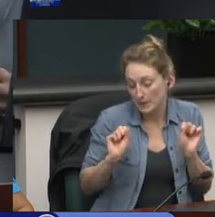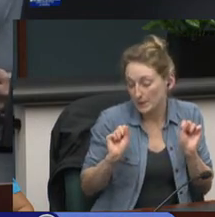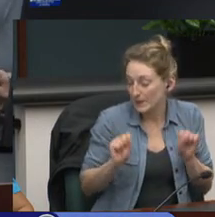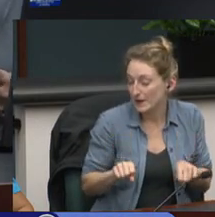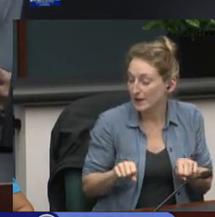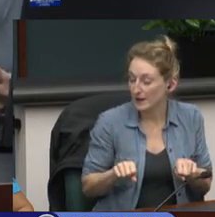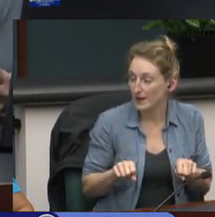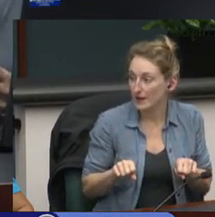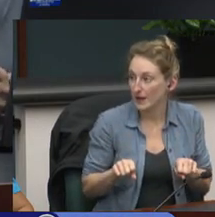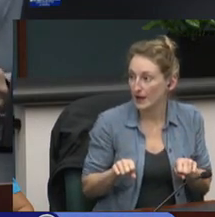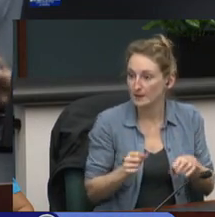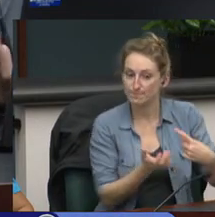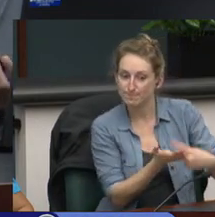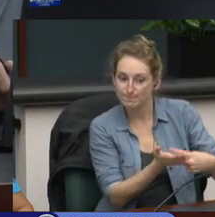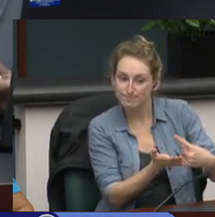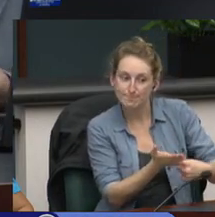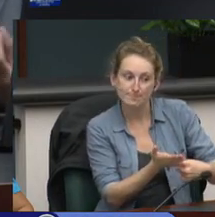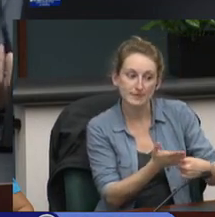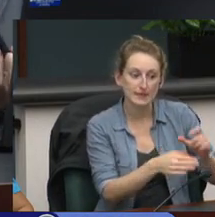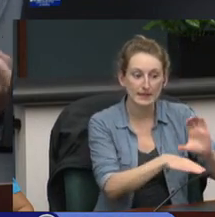discuss with the consultant are there reasons to leave it in or does